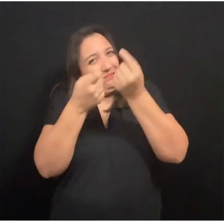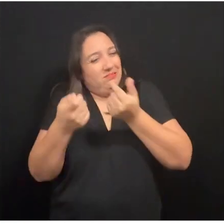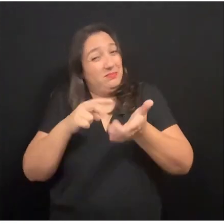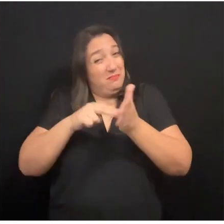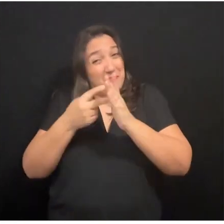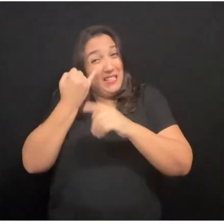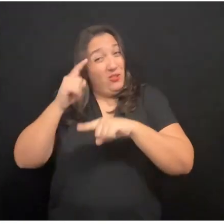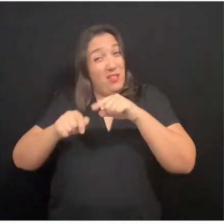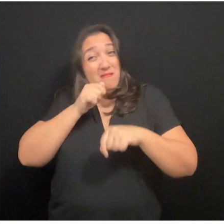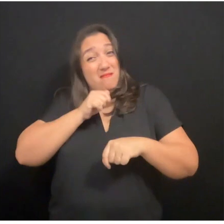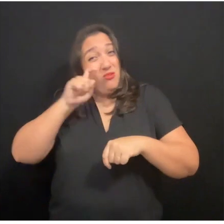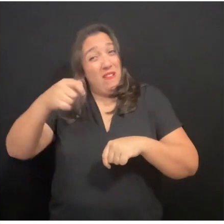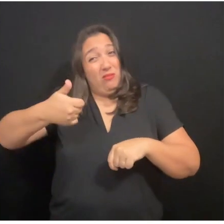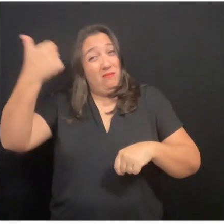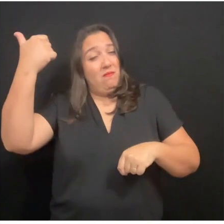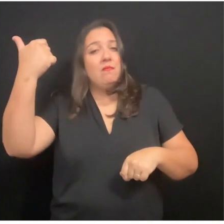then you need to get out. So I failed.